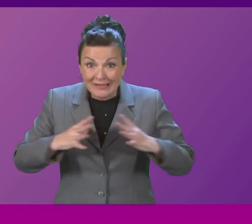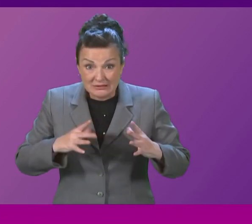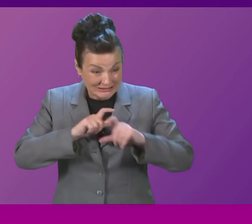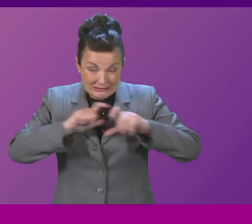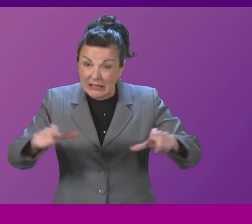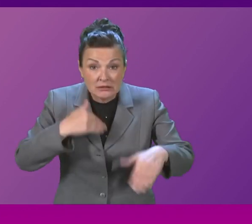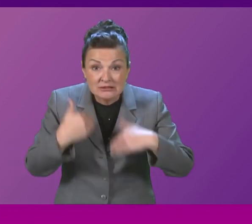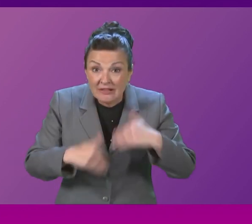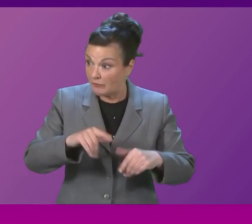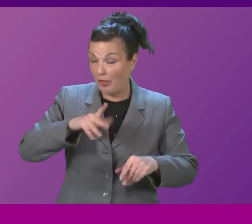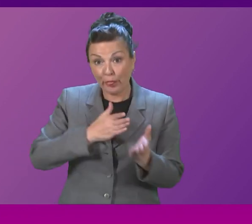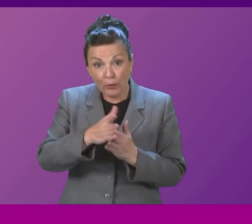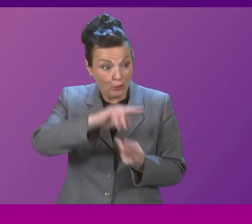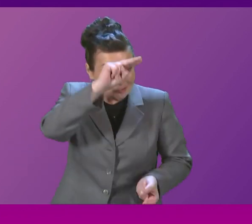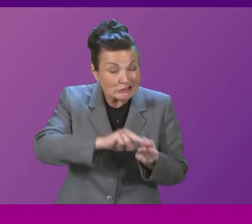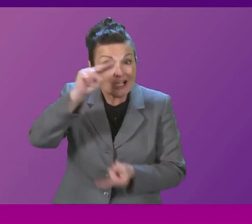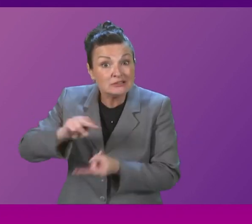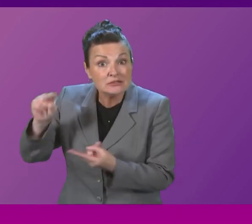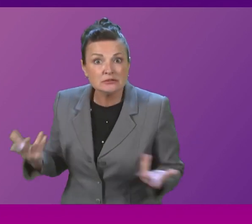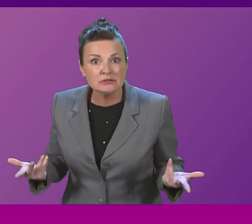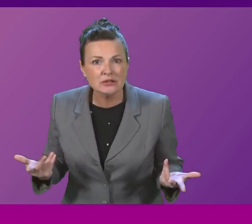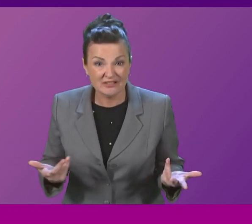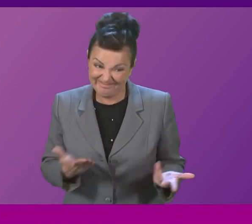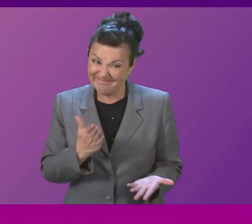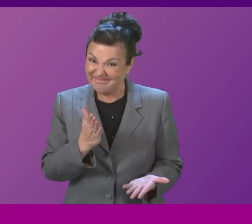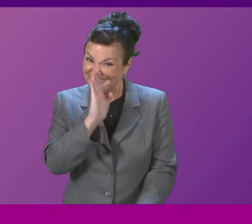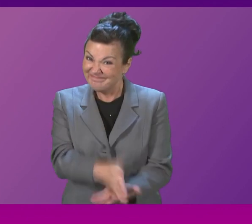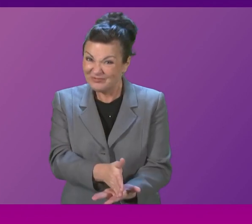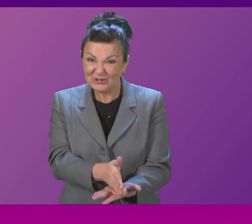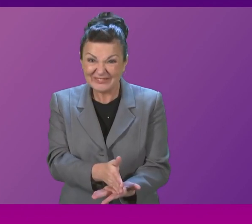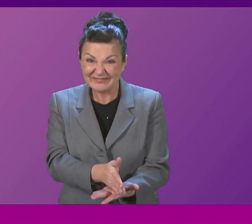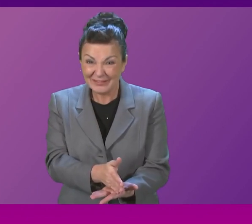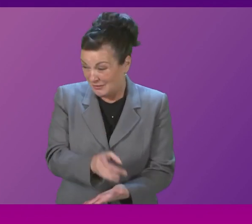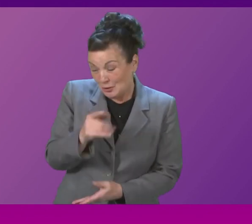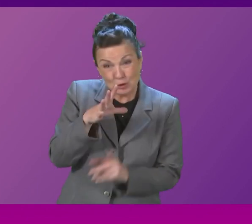That is the reality, and the Conservatives cannot deny that.